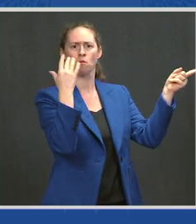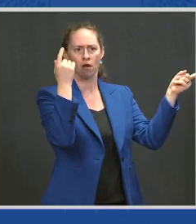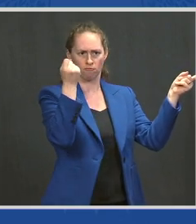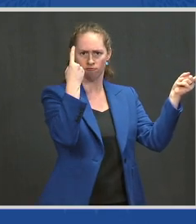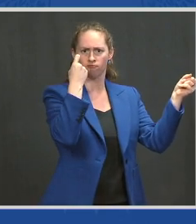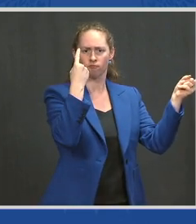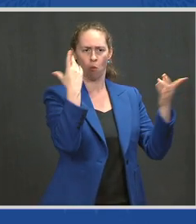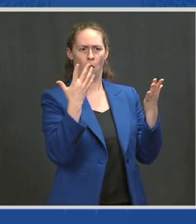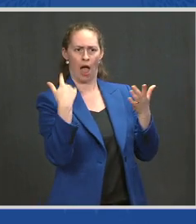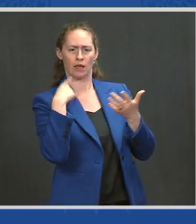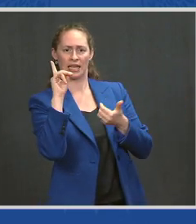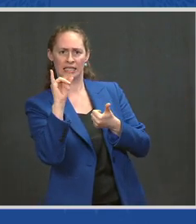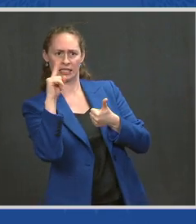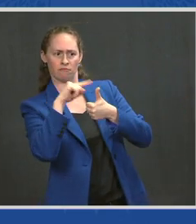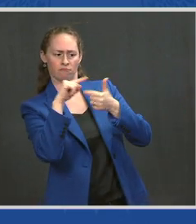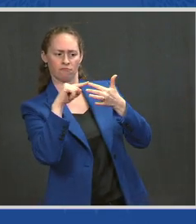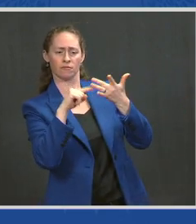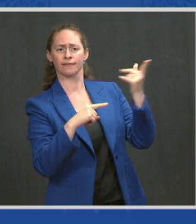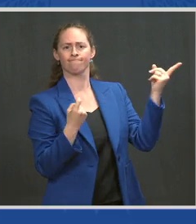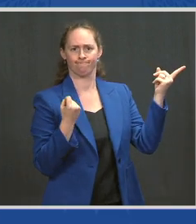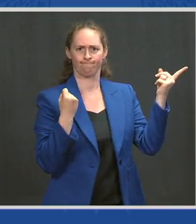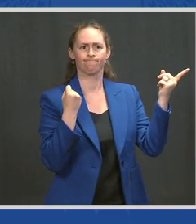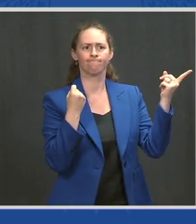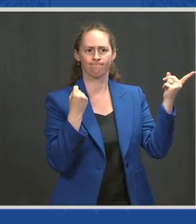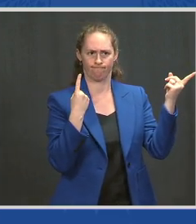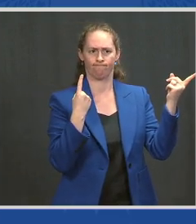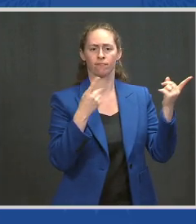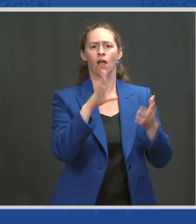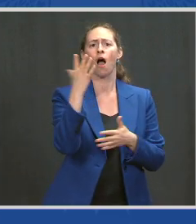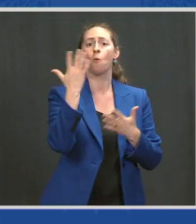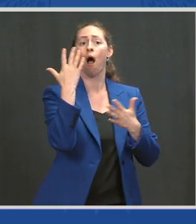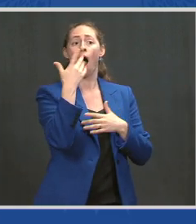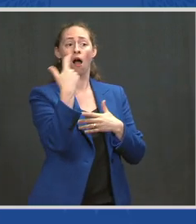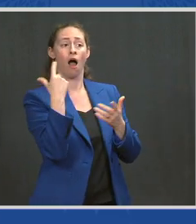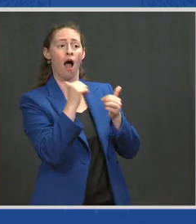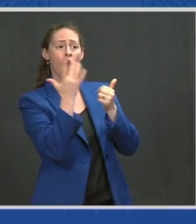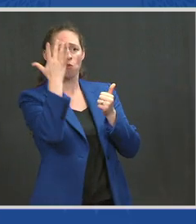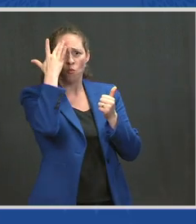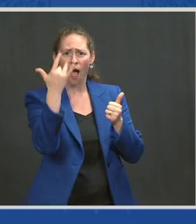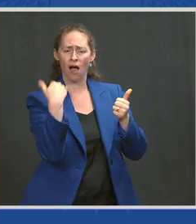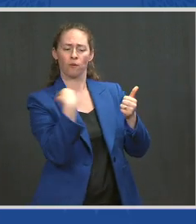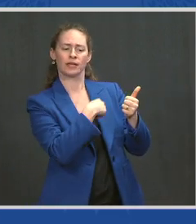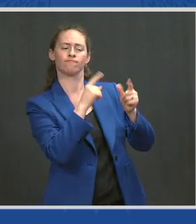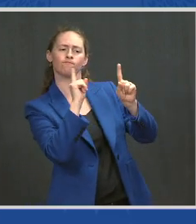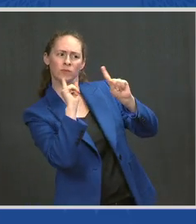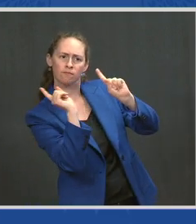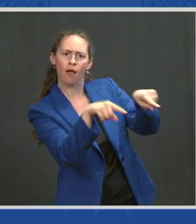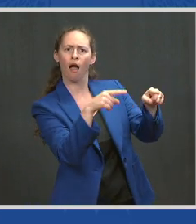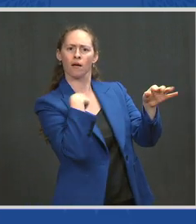and how we'll respond to specific kinds of actions that harm America's interests.